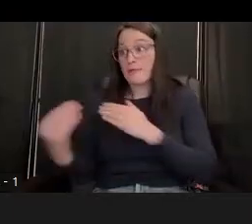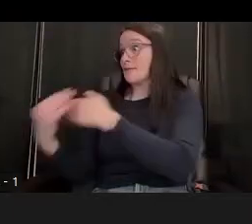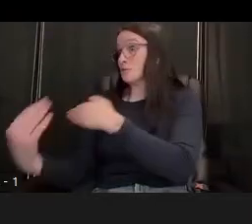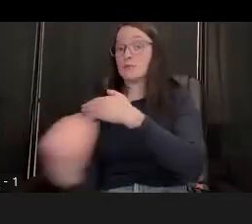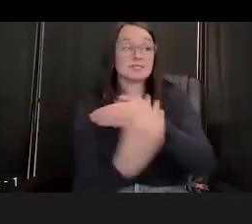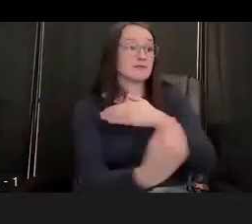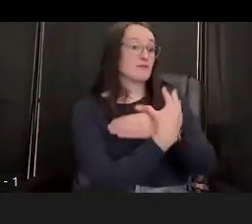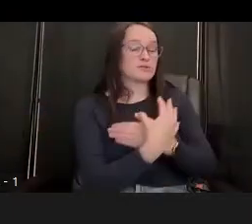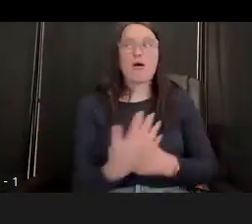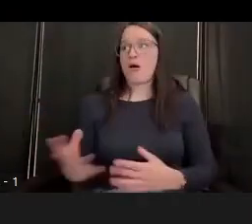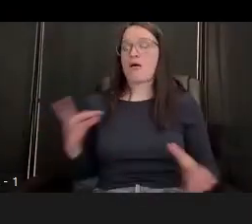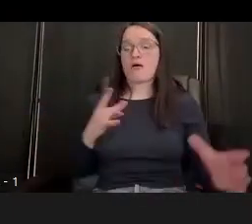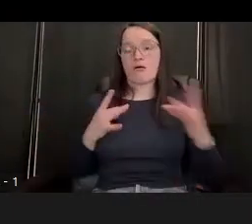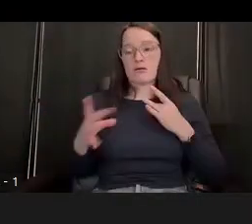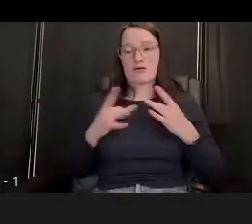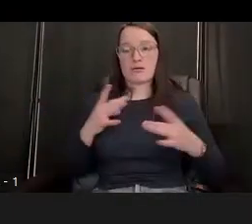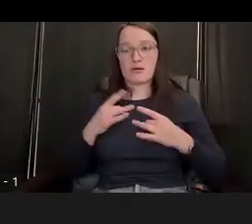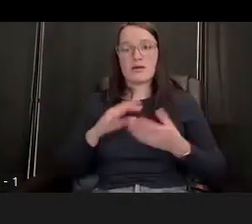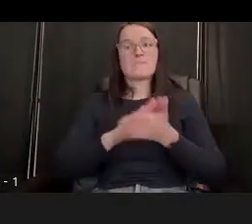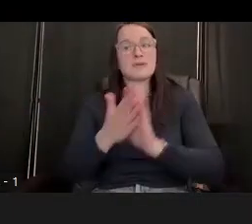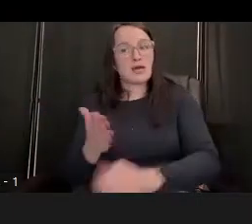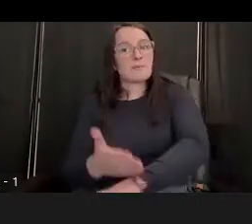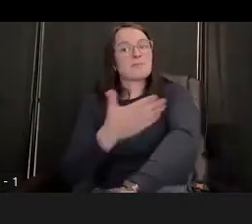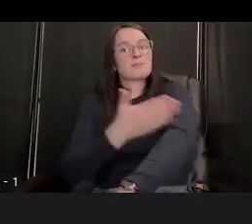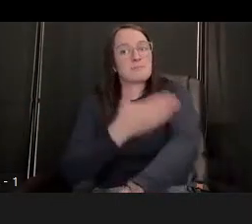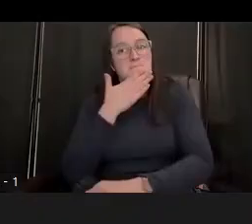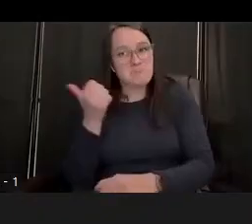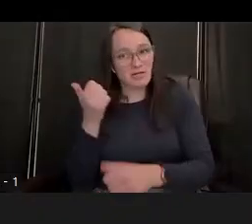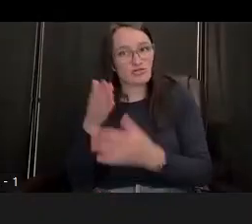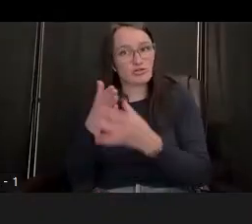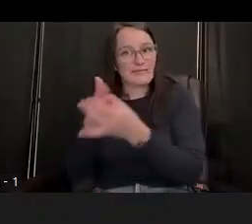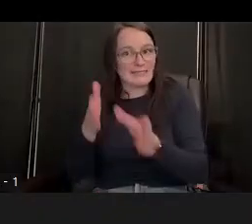greater and greater leadership and influence in all of the roles that they are in as well.